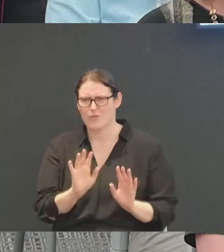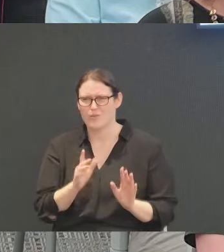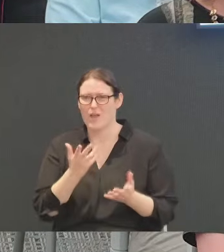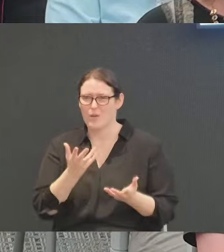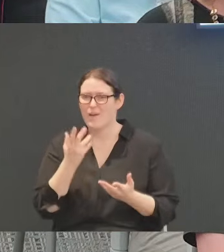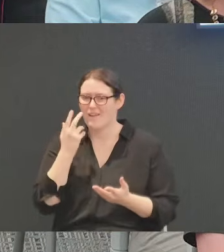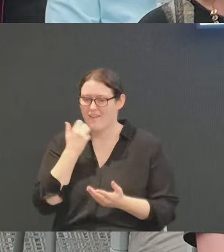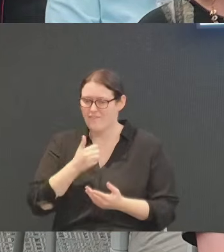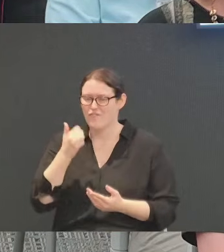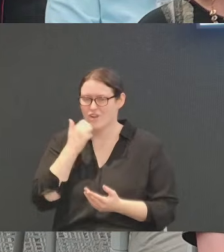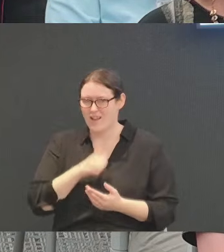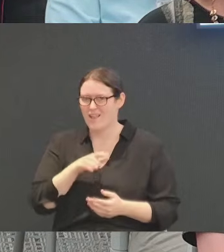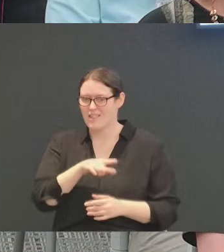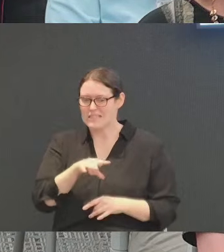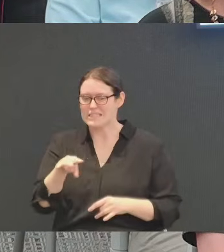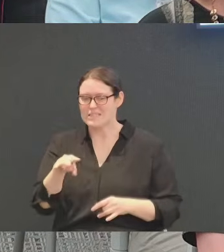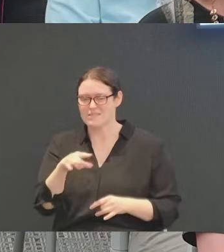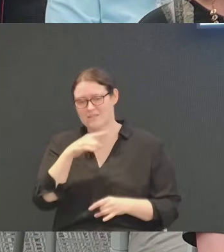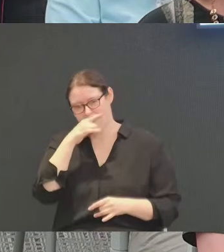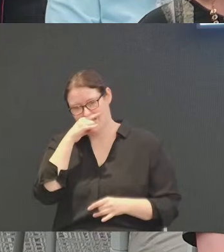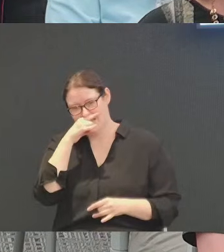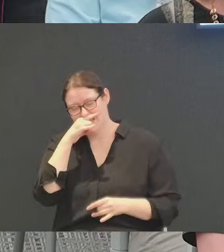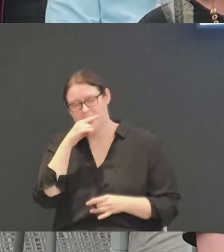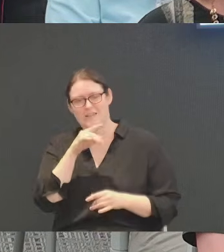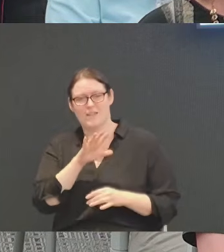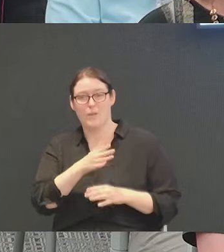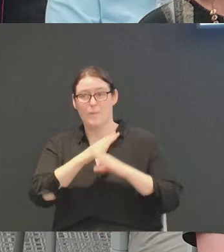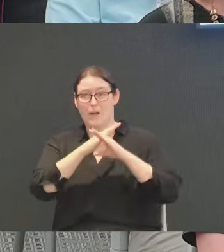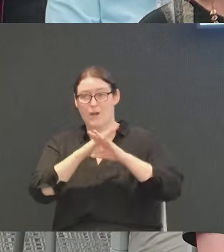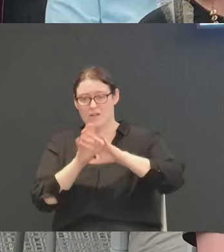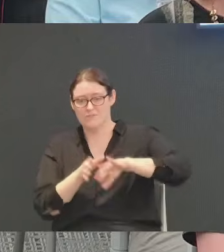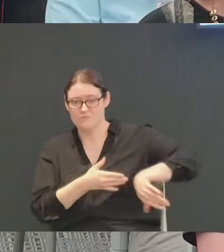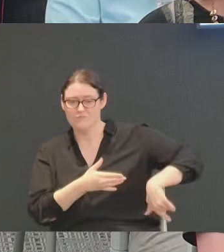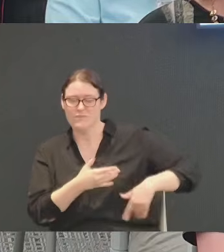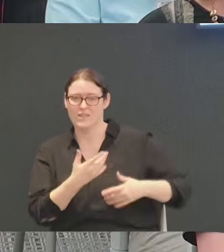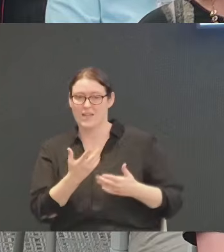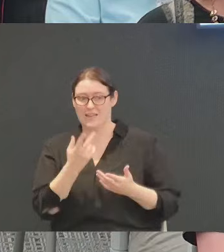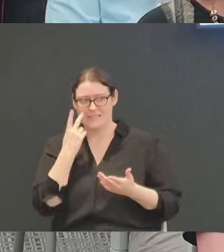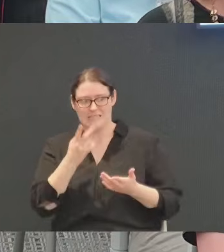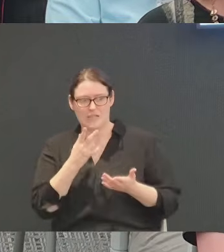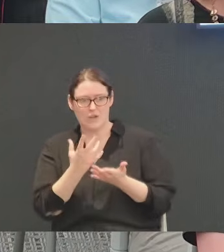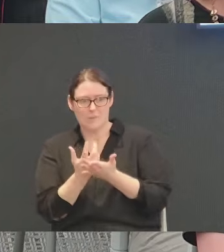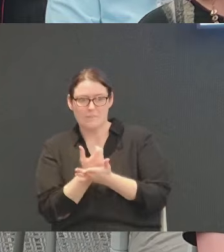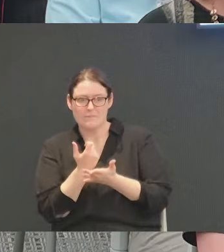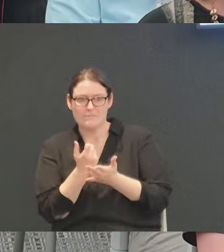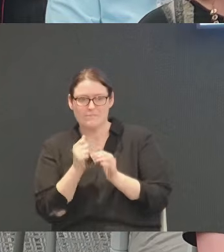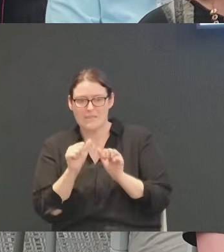potential in the kids and the real barriers they stand in their way if we invest in JFS communities